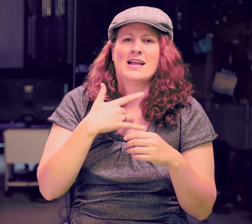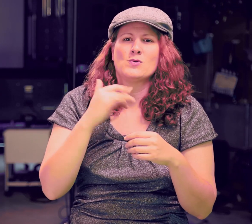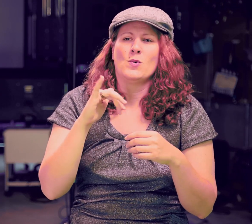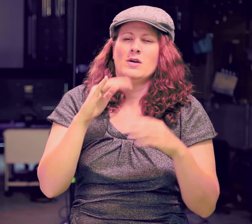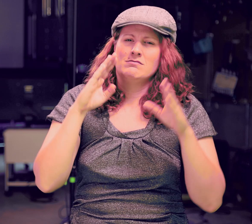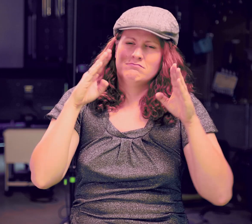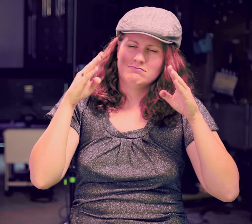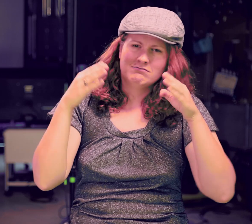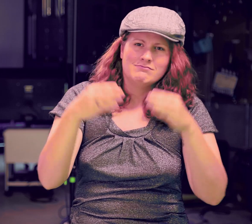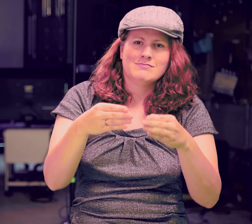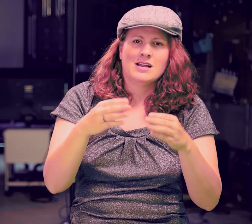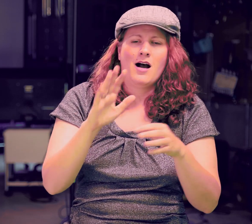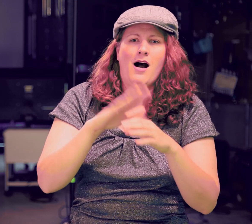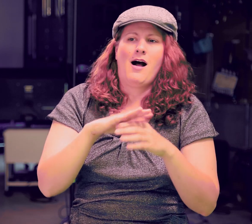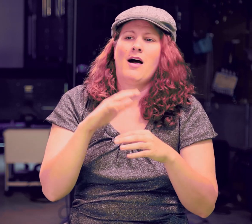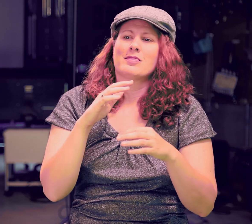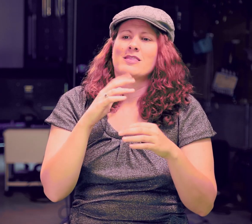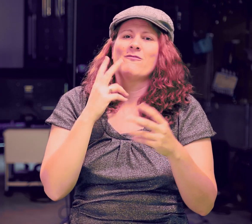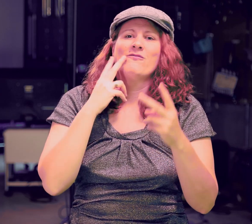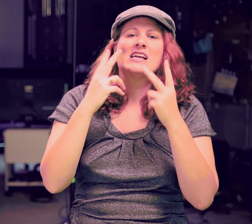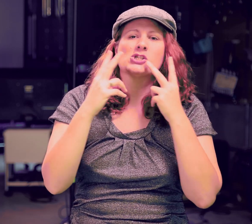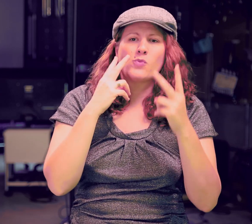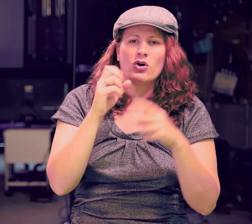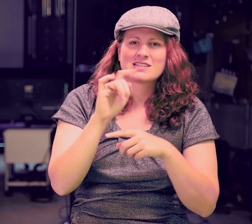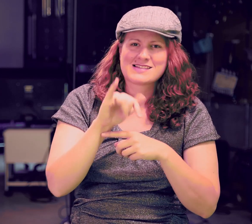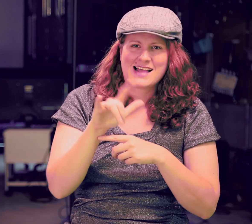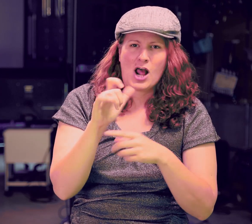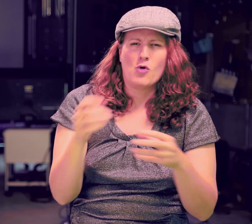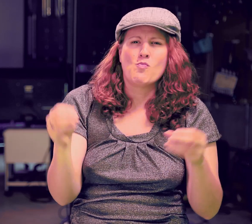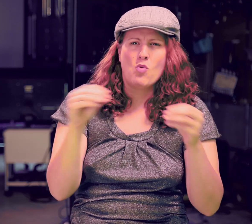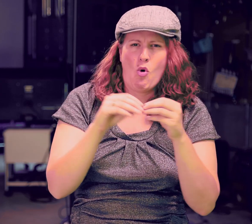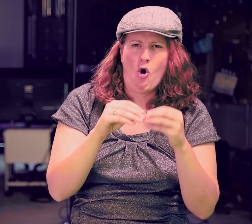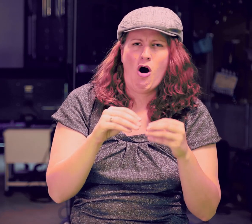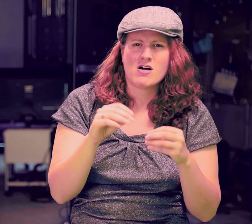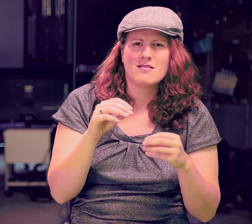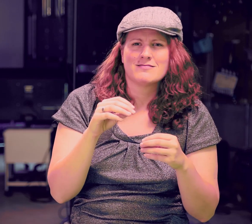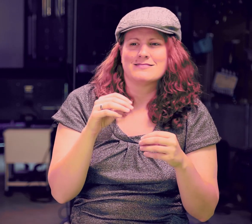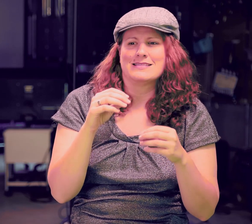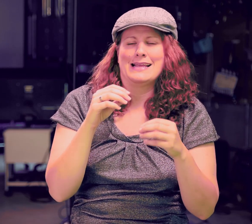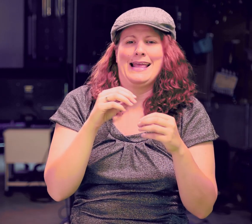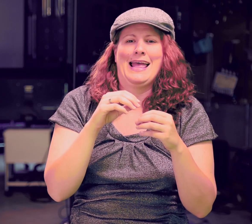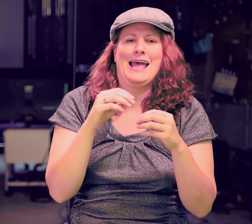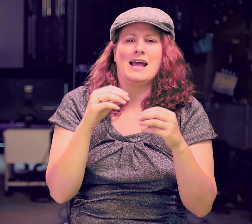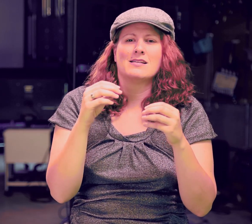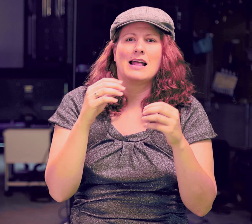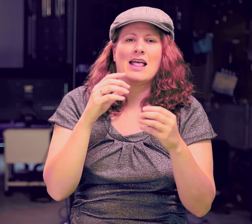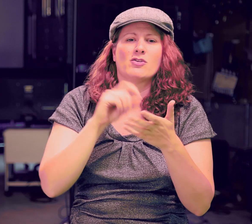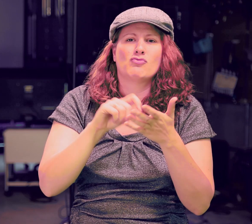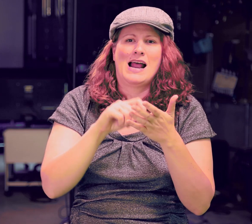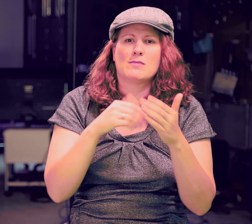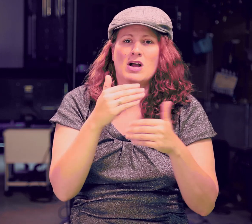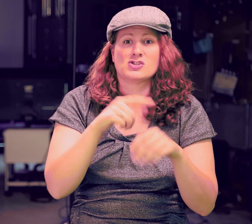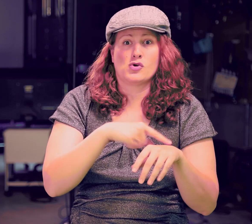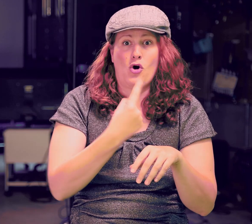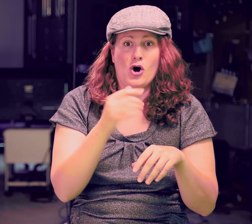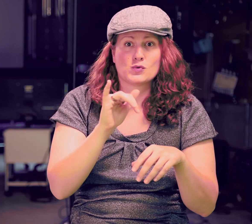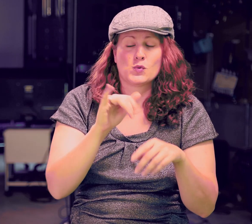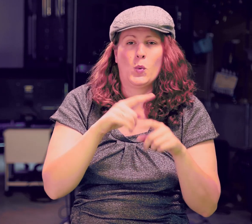They tend to focus more on the visual side of the process. The writing process is also long as well.